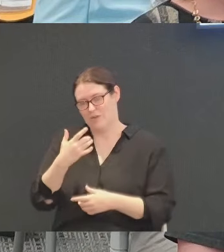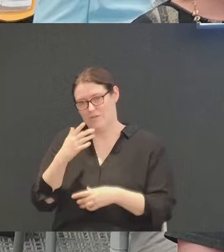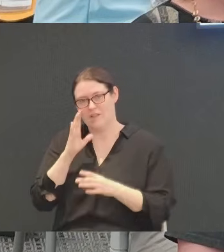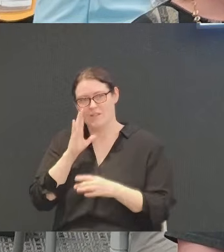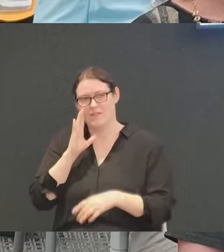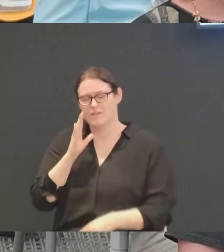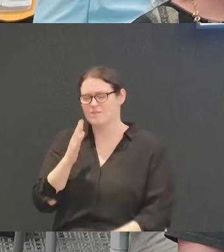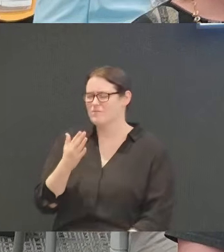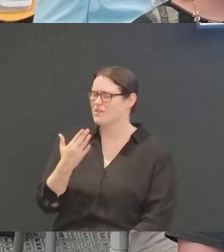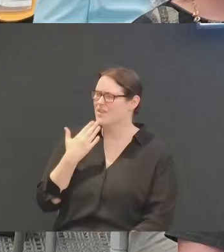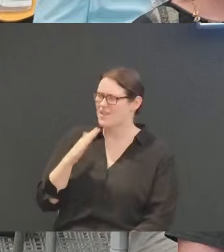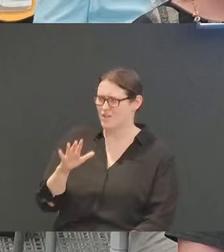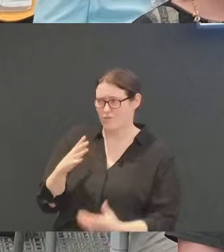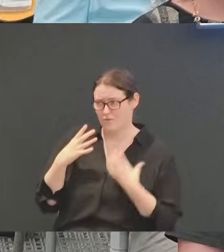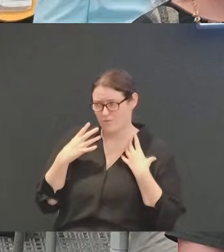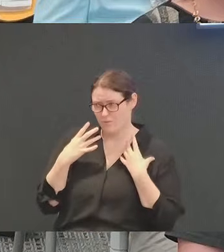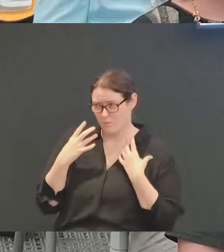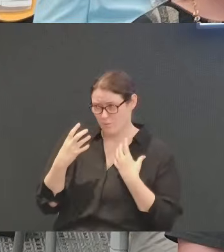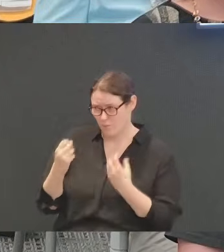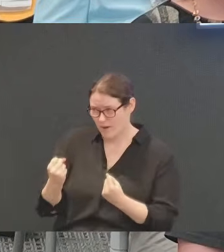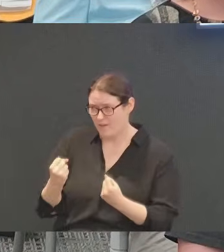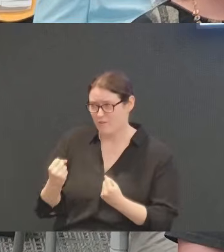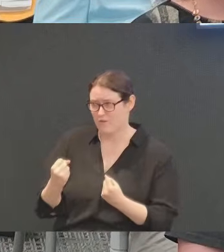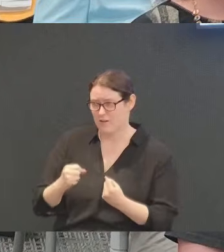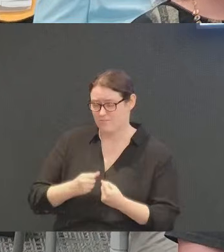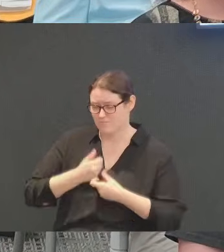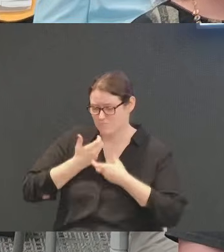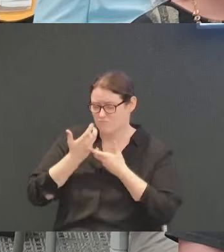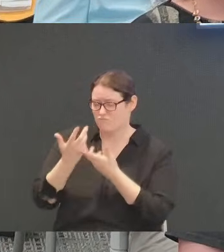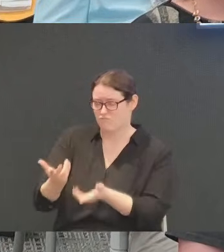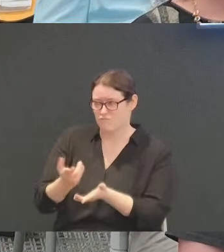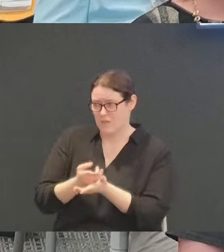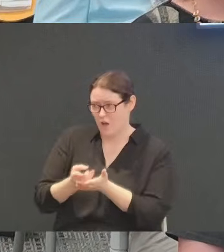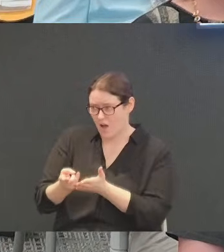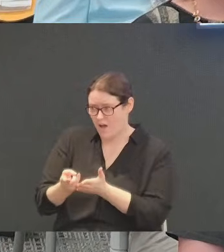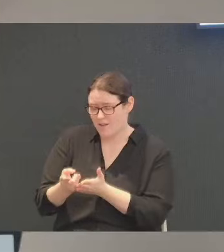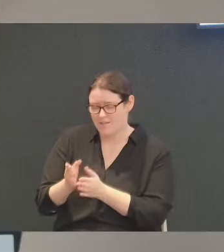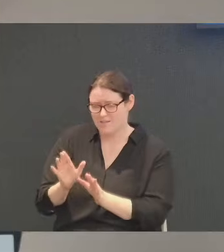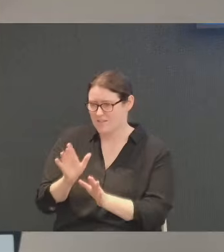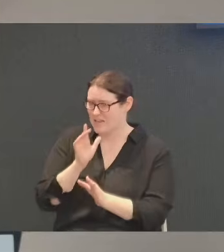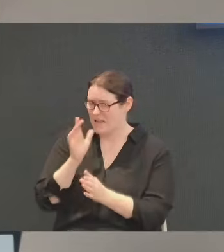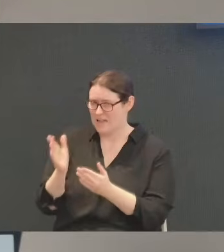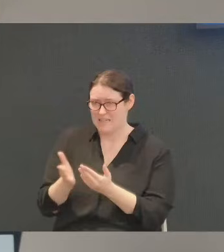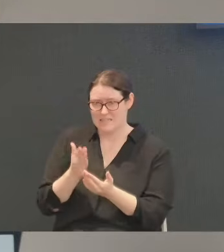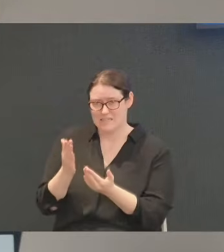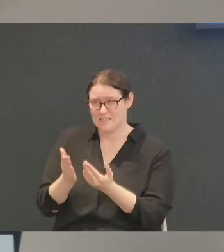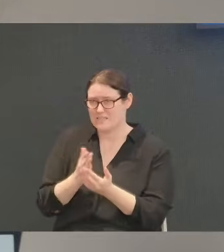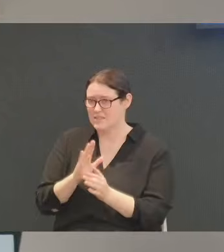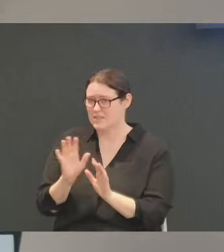you for your bravery for being honest and coming forward because I know it's not easy and I'm sure